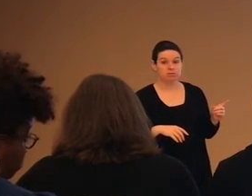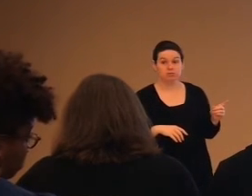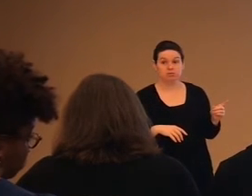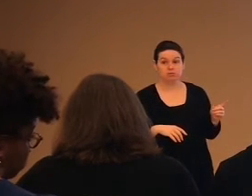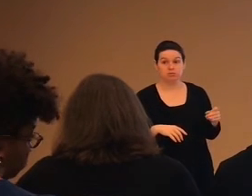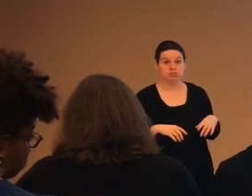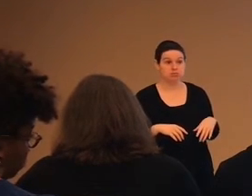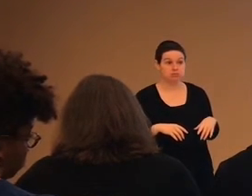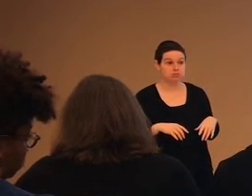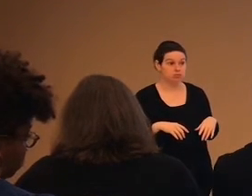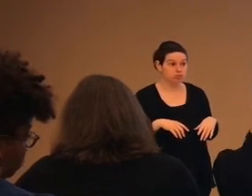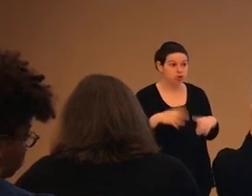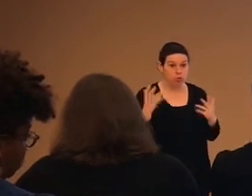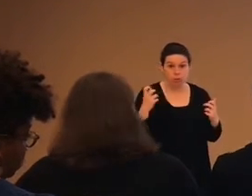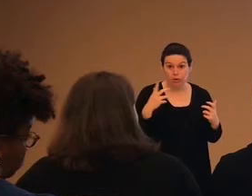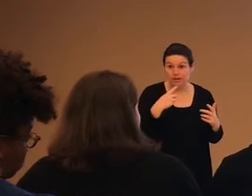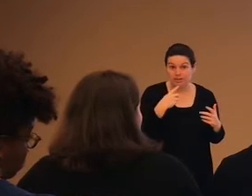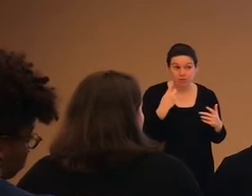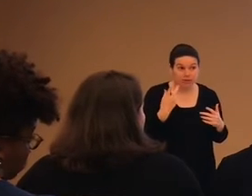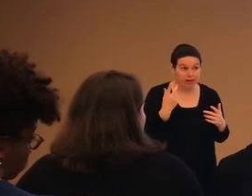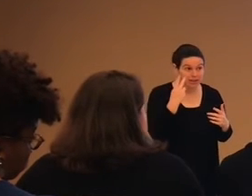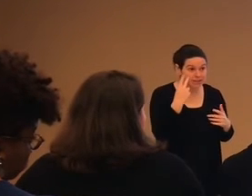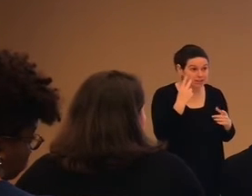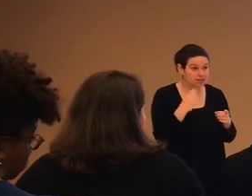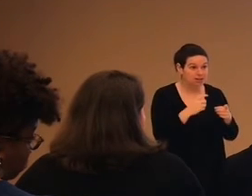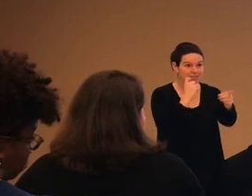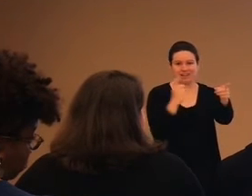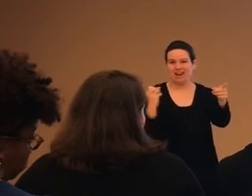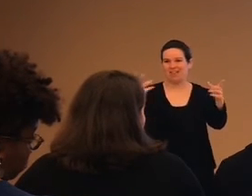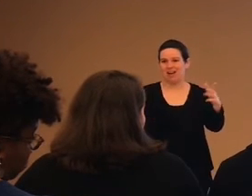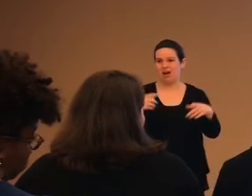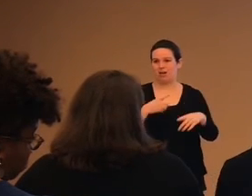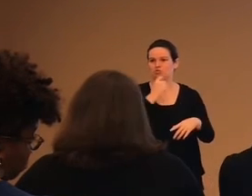Anybody want to say what do I see? Not much